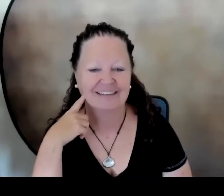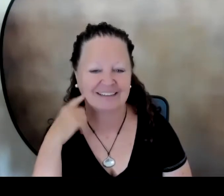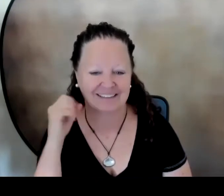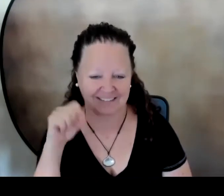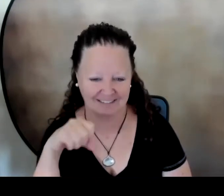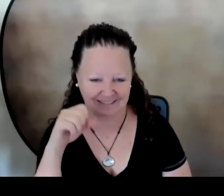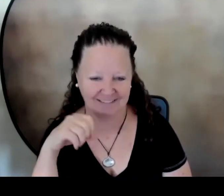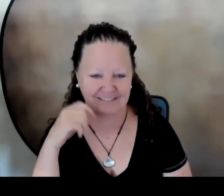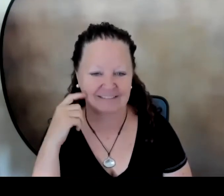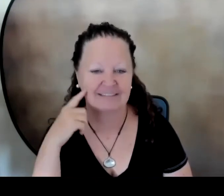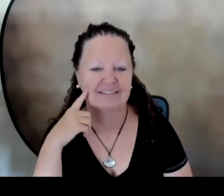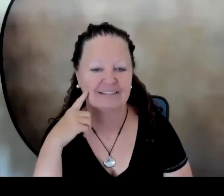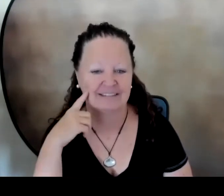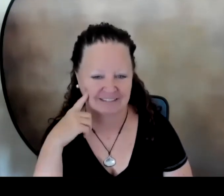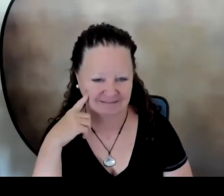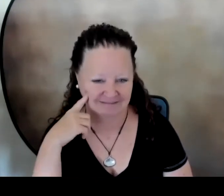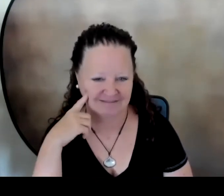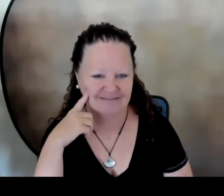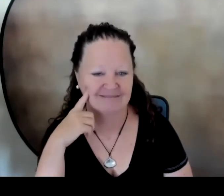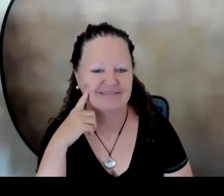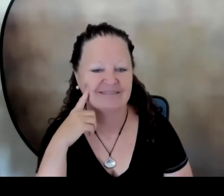Just like a Mexican lasagna?